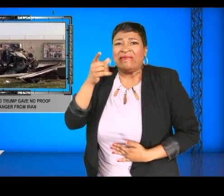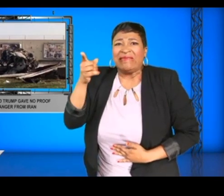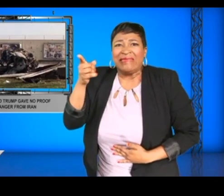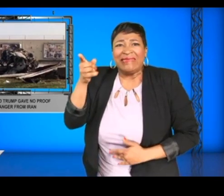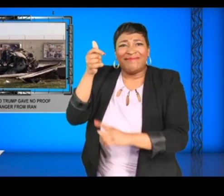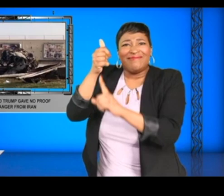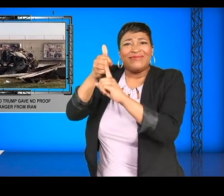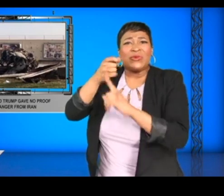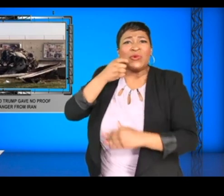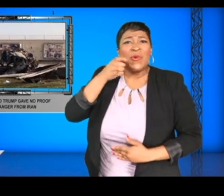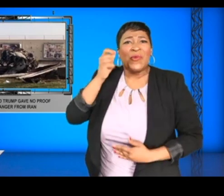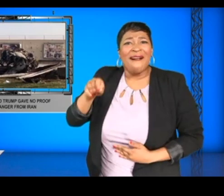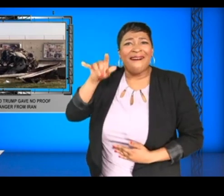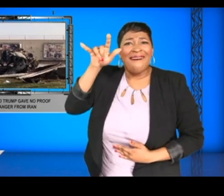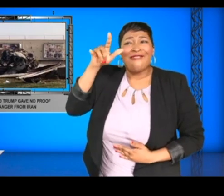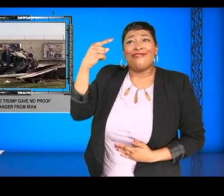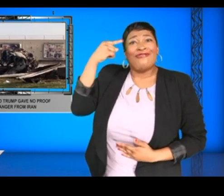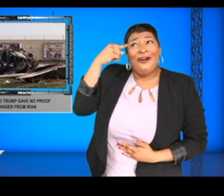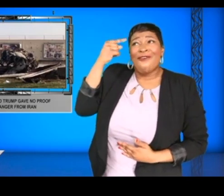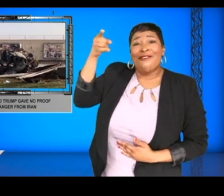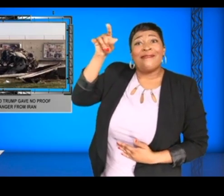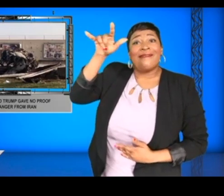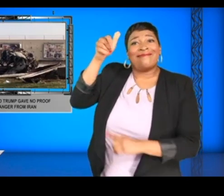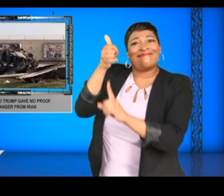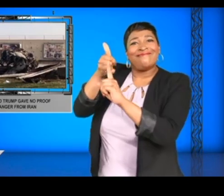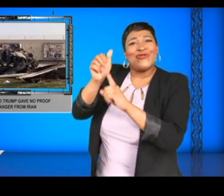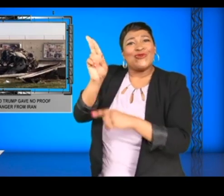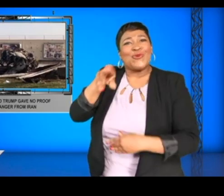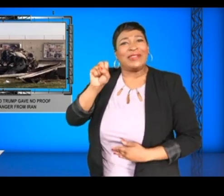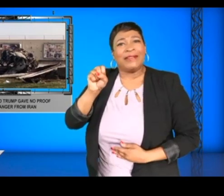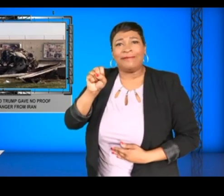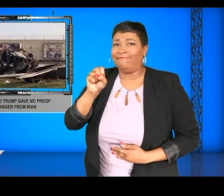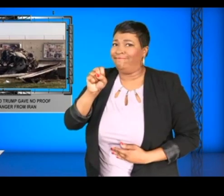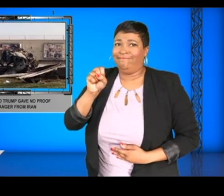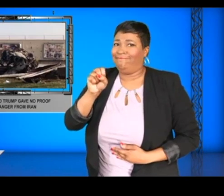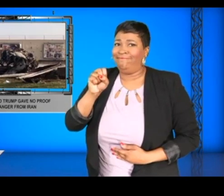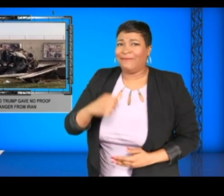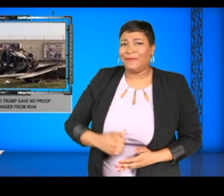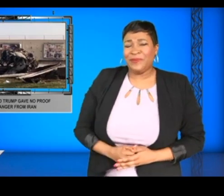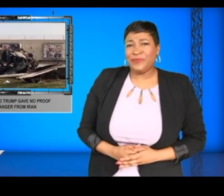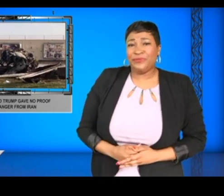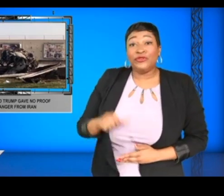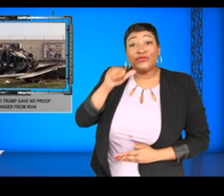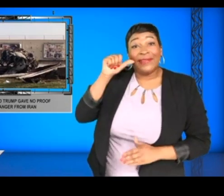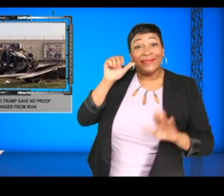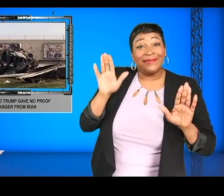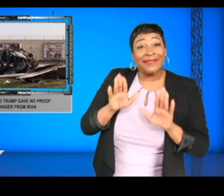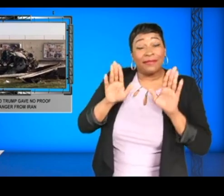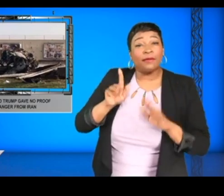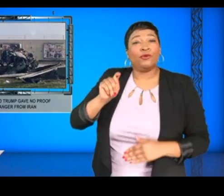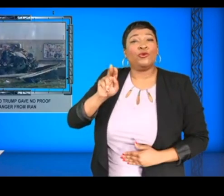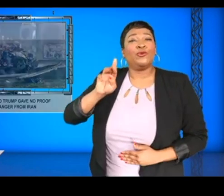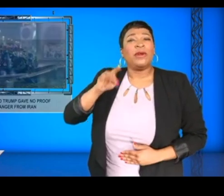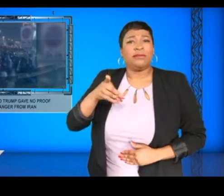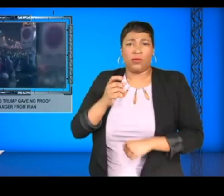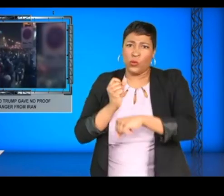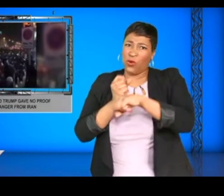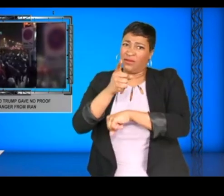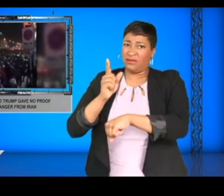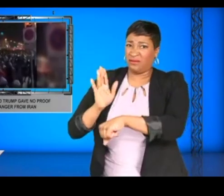thought the US was attacking.